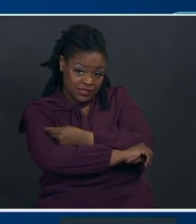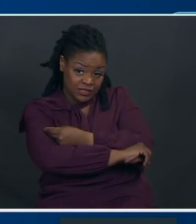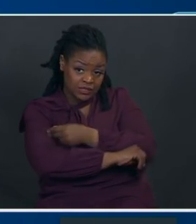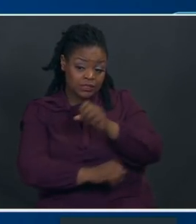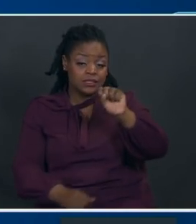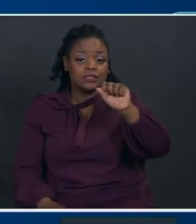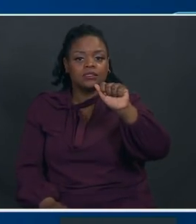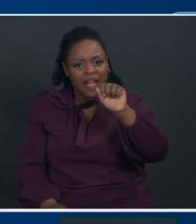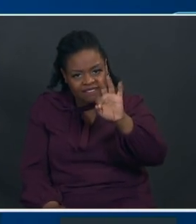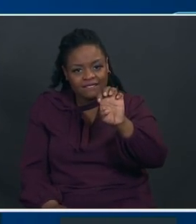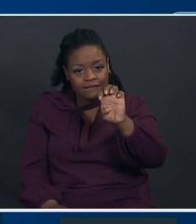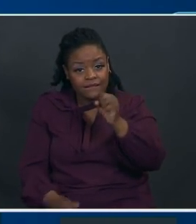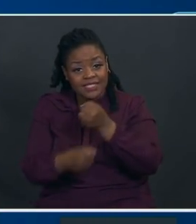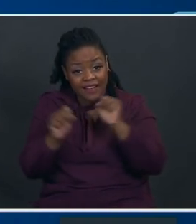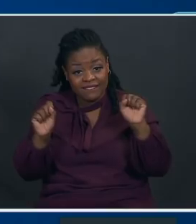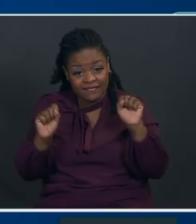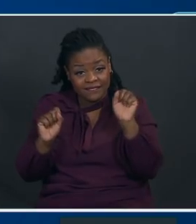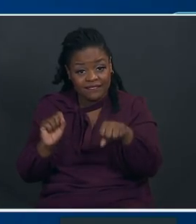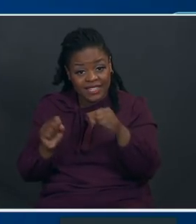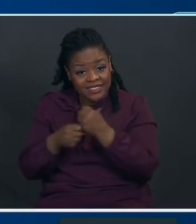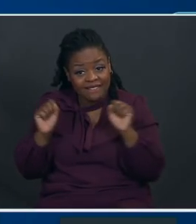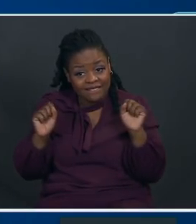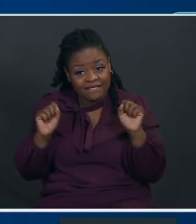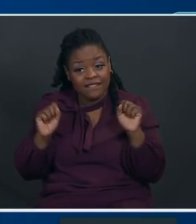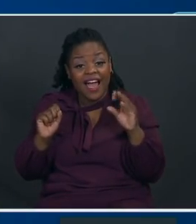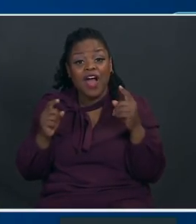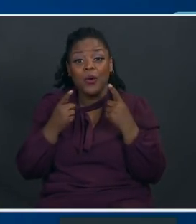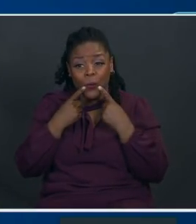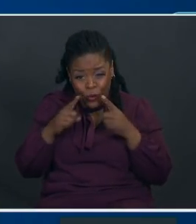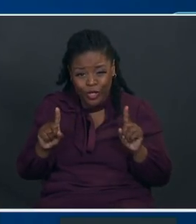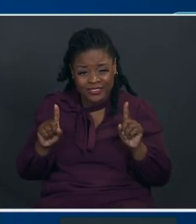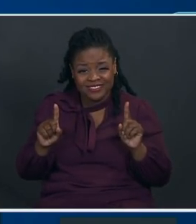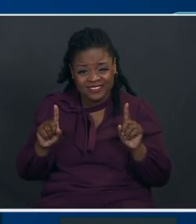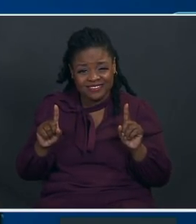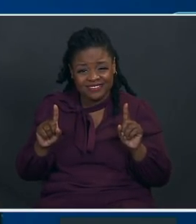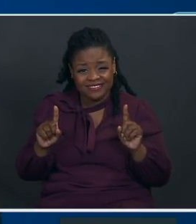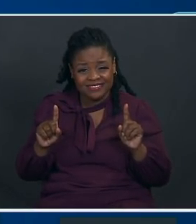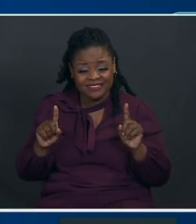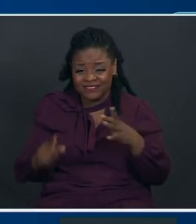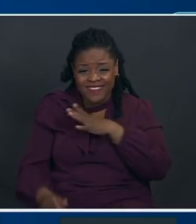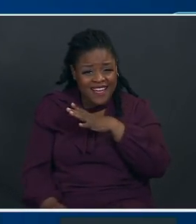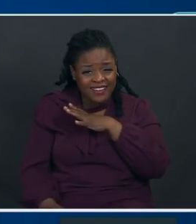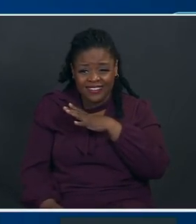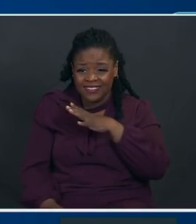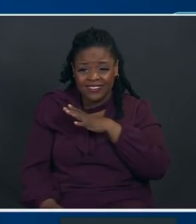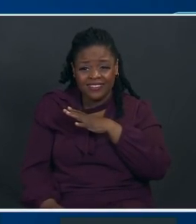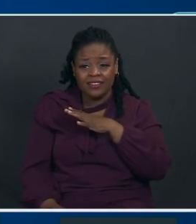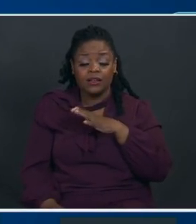And this is backed up with data that I would like to share with you. Last week, the CDC released a MMWR